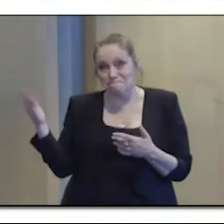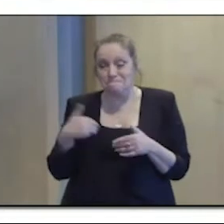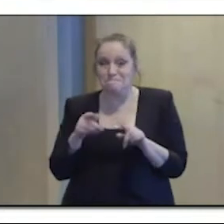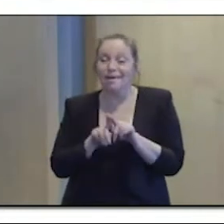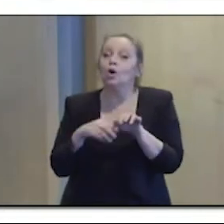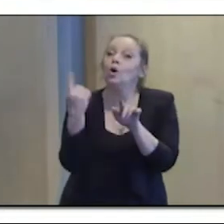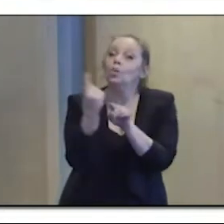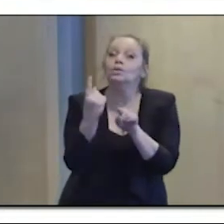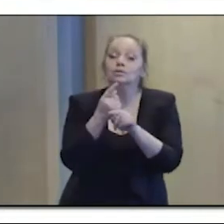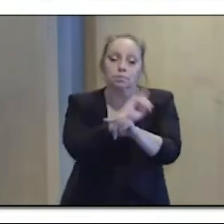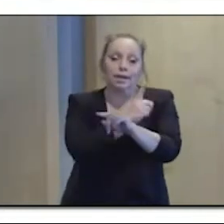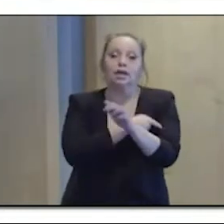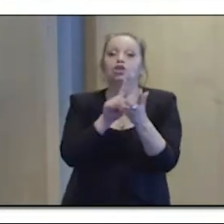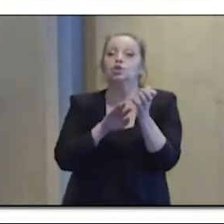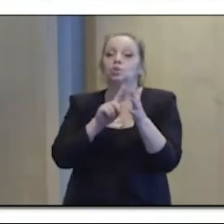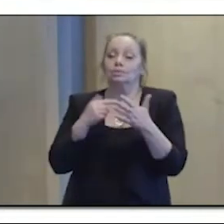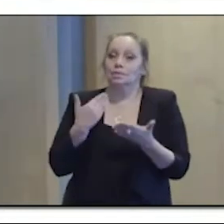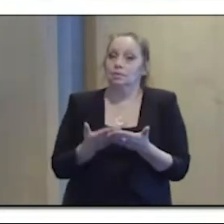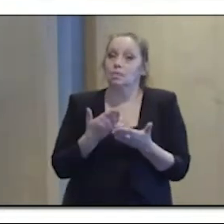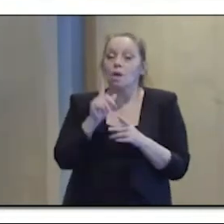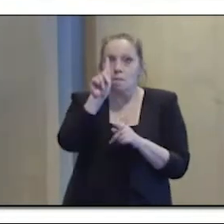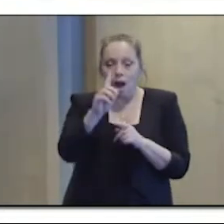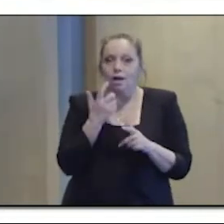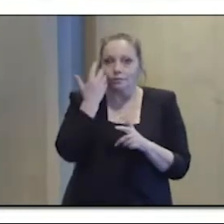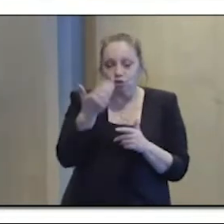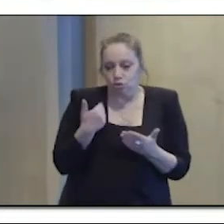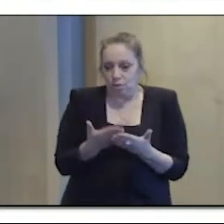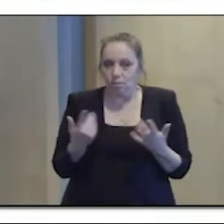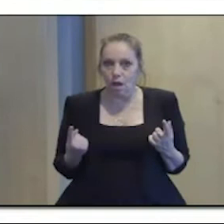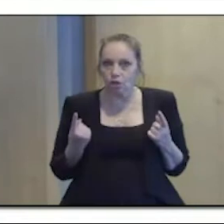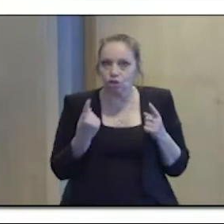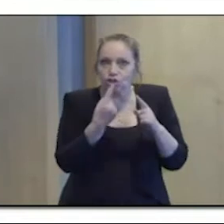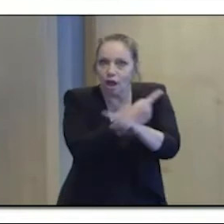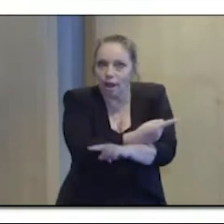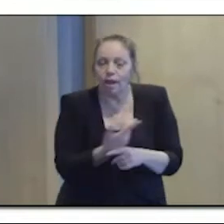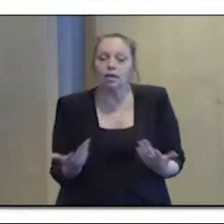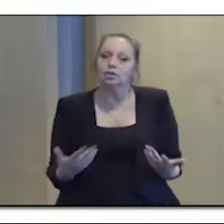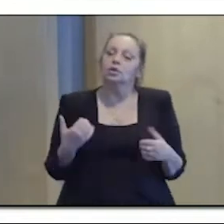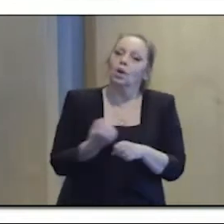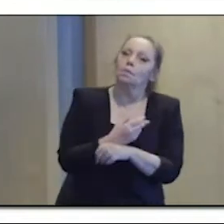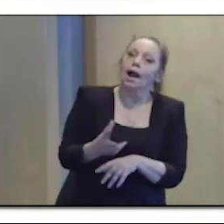use and demand, but demand is going to change you know we're making some of our own electricity,